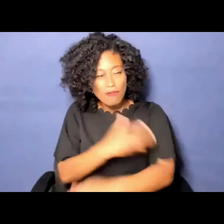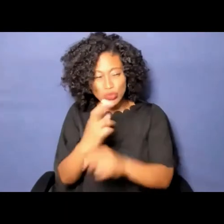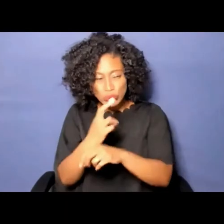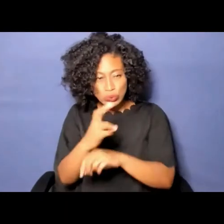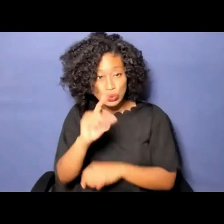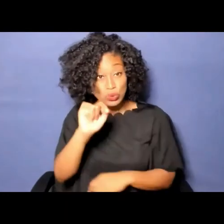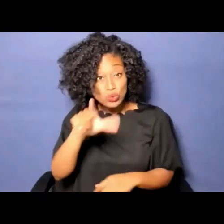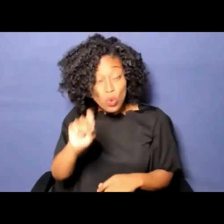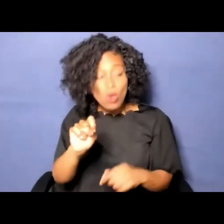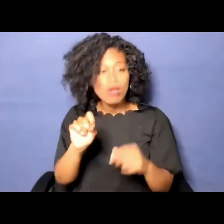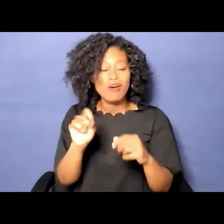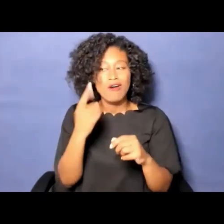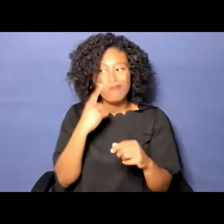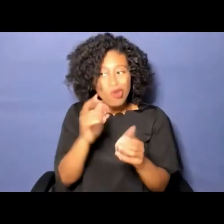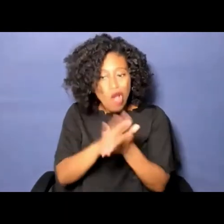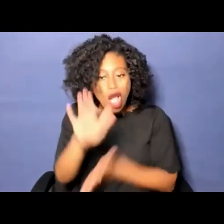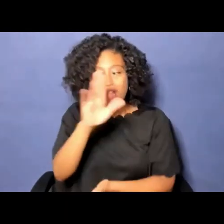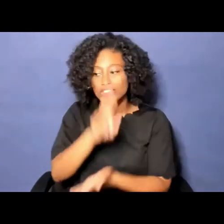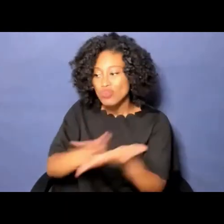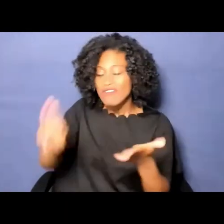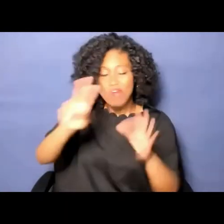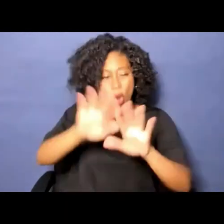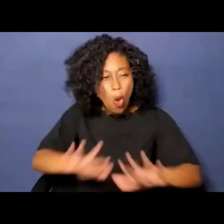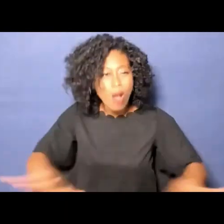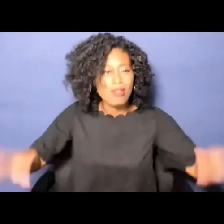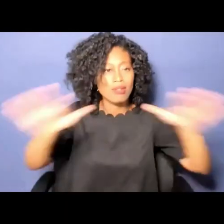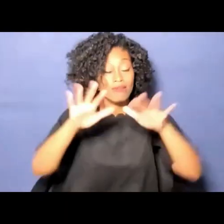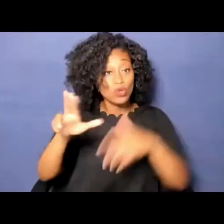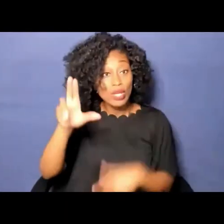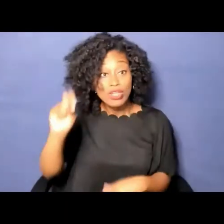to colleges and universities all over the country had it not been